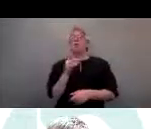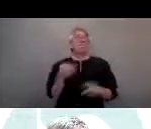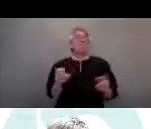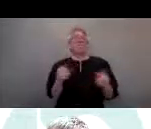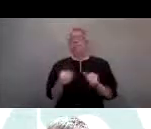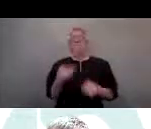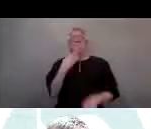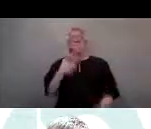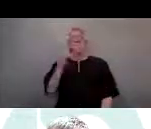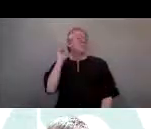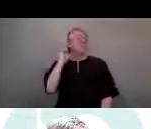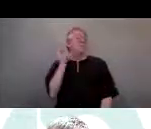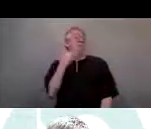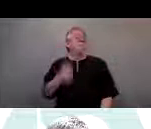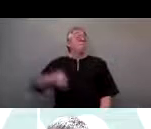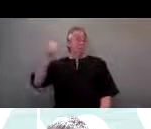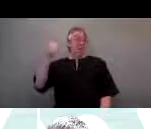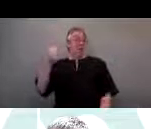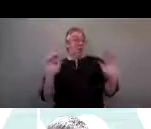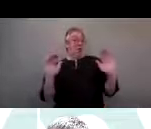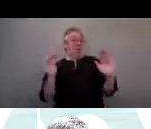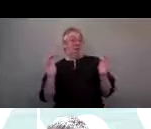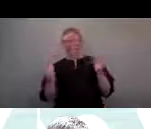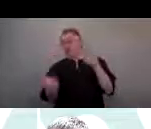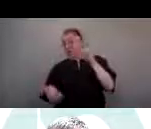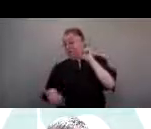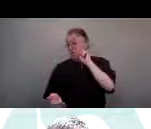loss. It improves access to sound, and speech understanding, in ways that